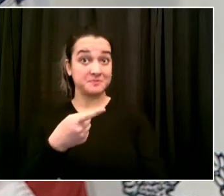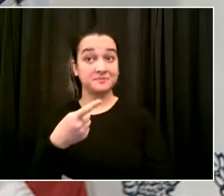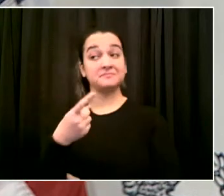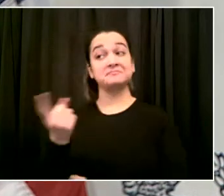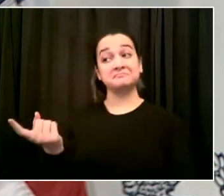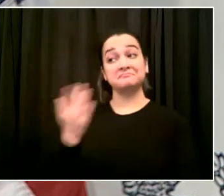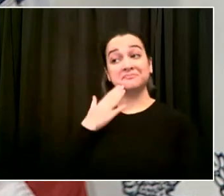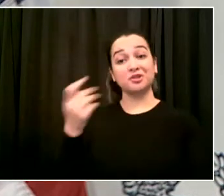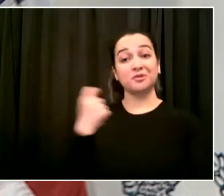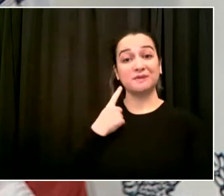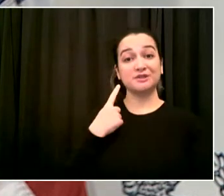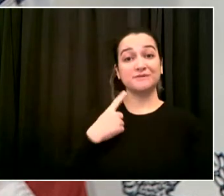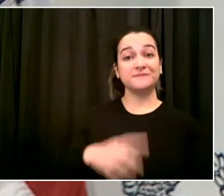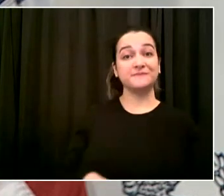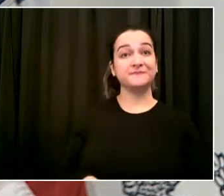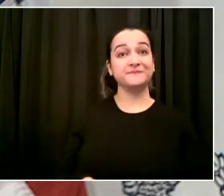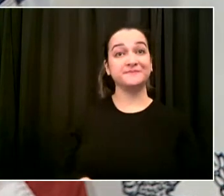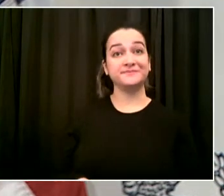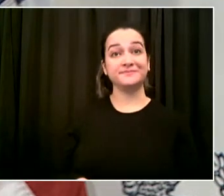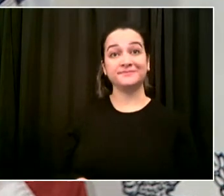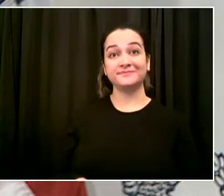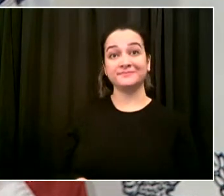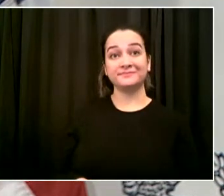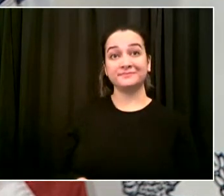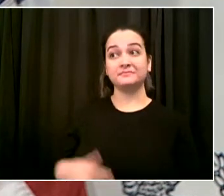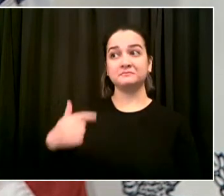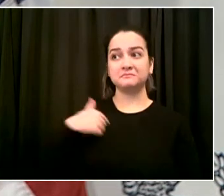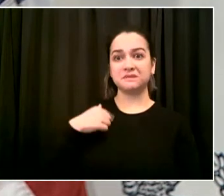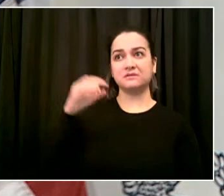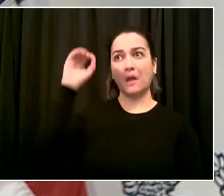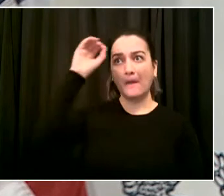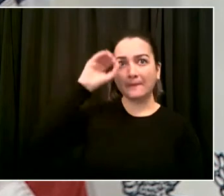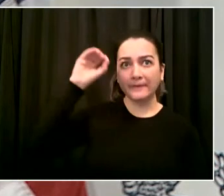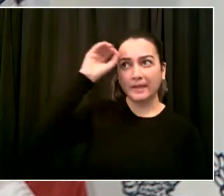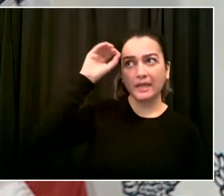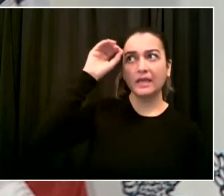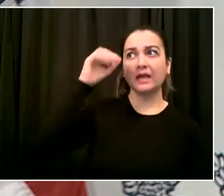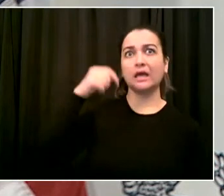QUQUESTION. I DO NOT HAVE A PLAN AT THIS MOMENT TO GET INVOLVED HERE I DONONT 'RURUE LOUT GETTING INVOLVED.